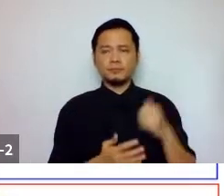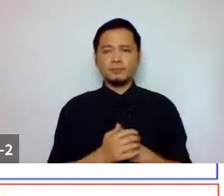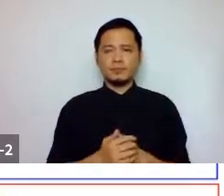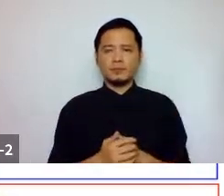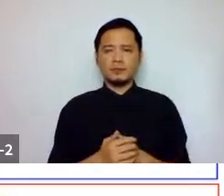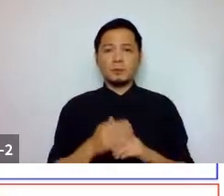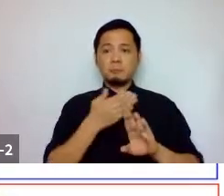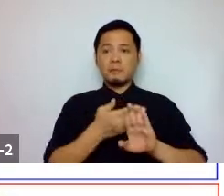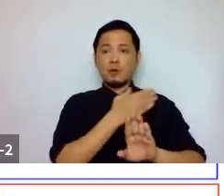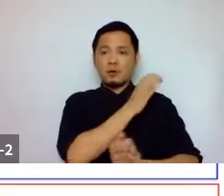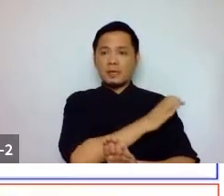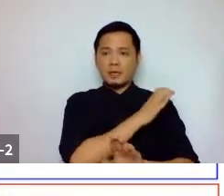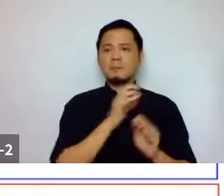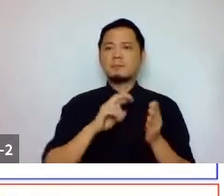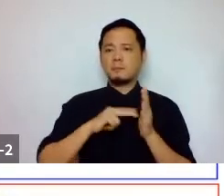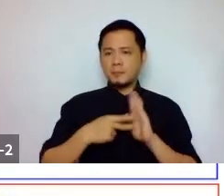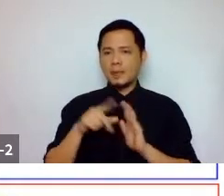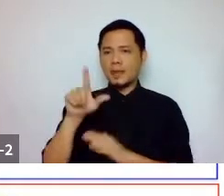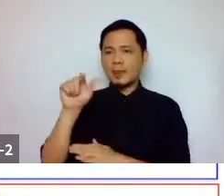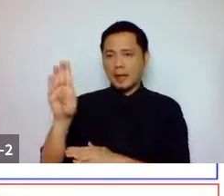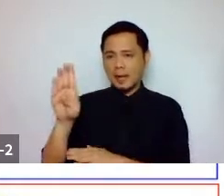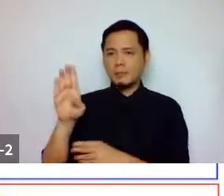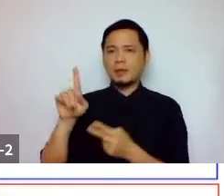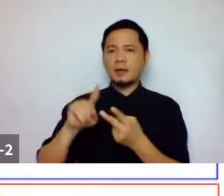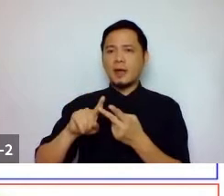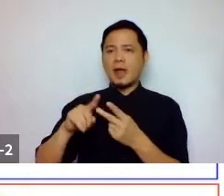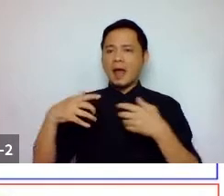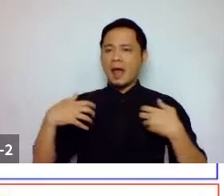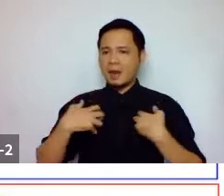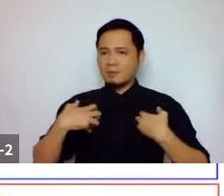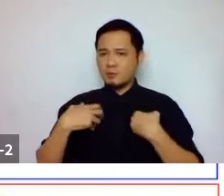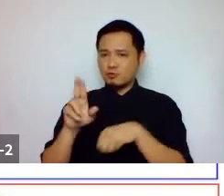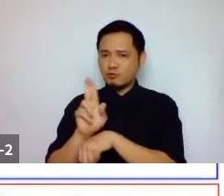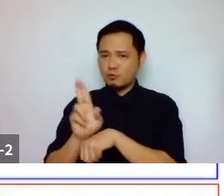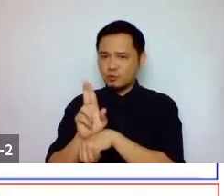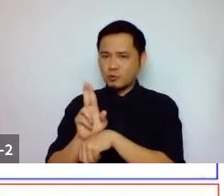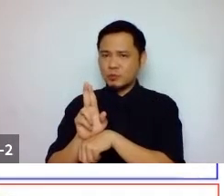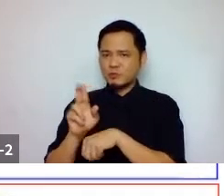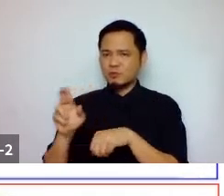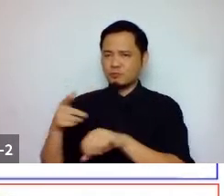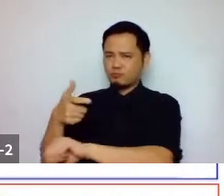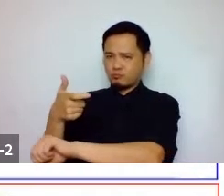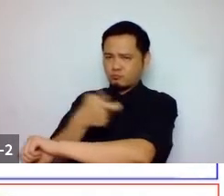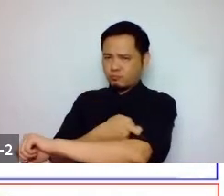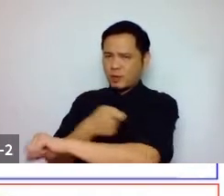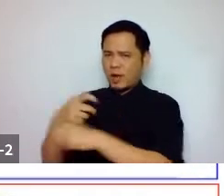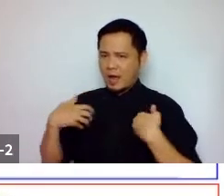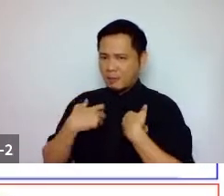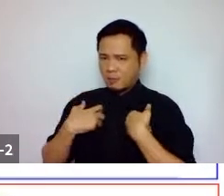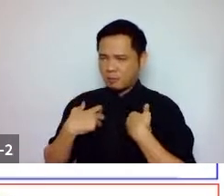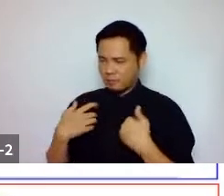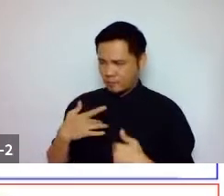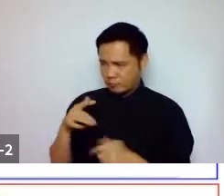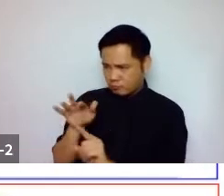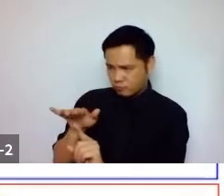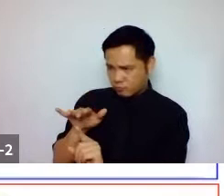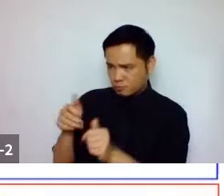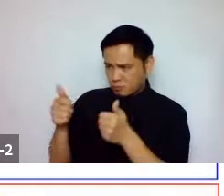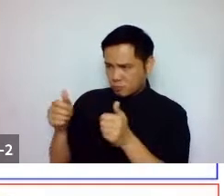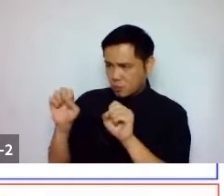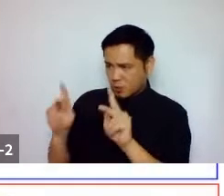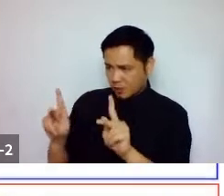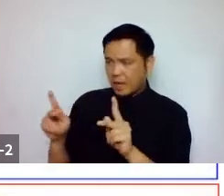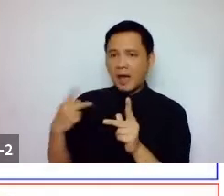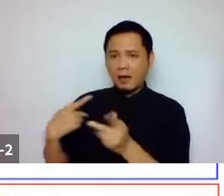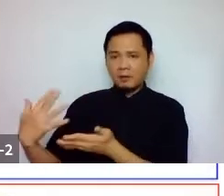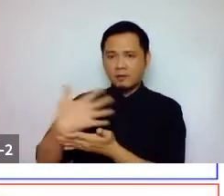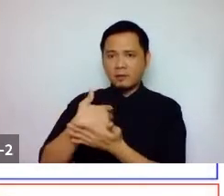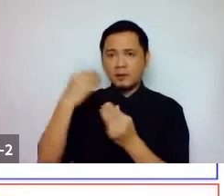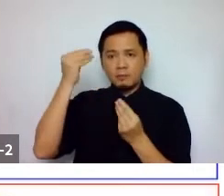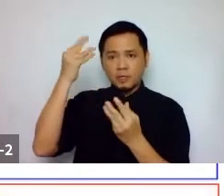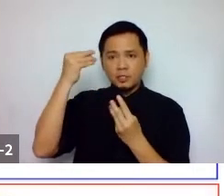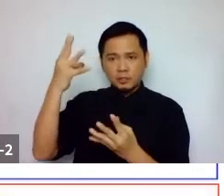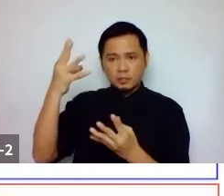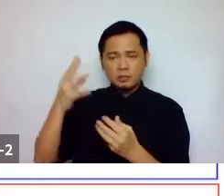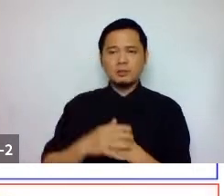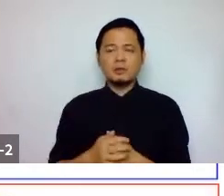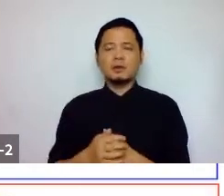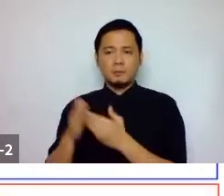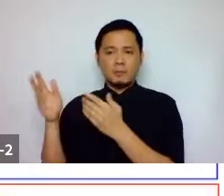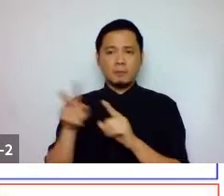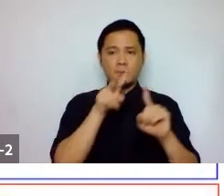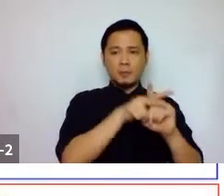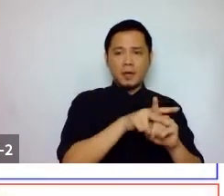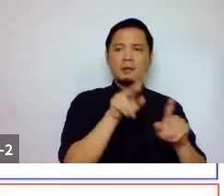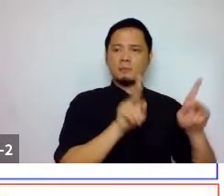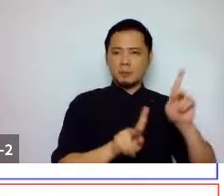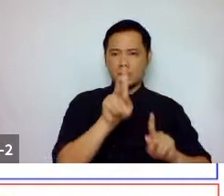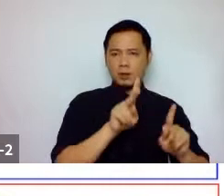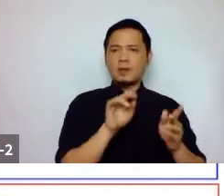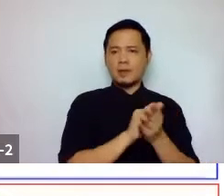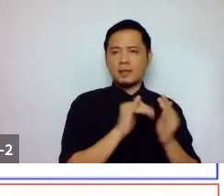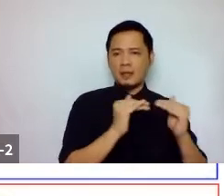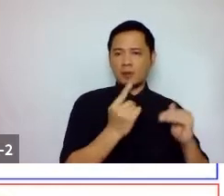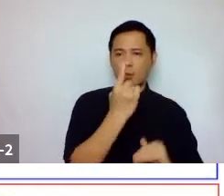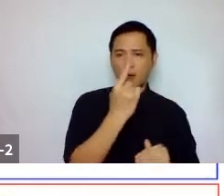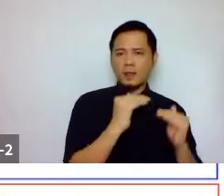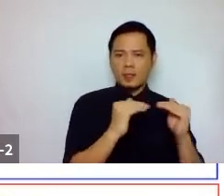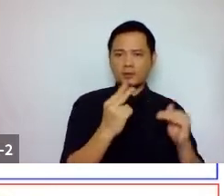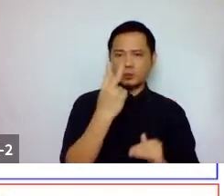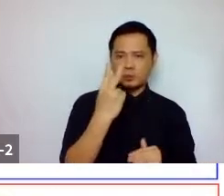Meaning the ones tested in laboratories and on animals and if they are okay they should contain data on human trials, phase one, phase two, and safety immunogenicity